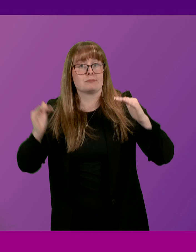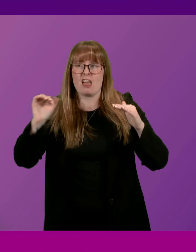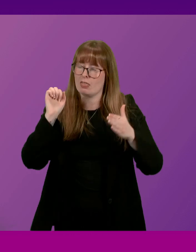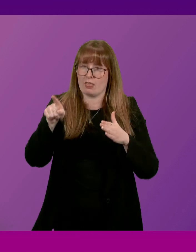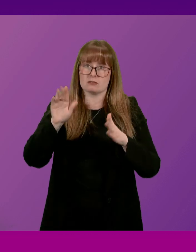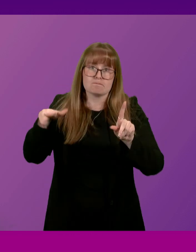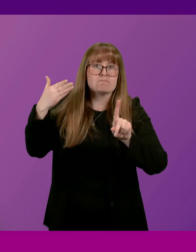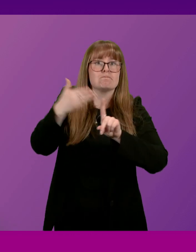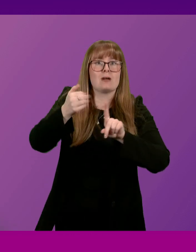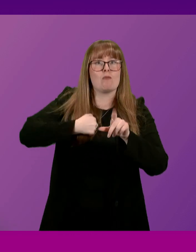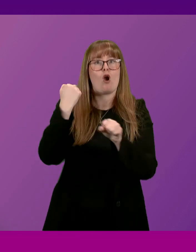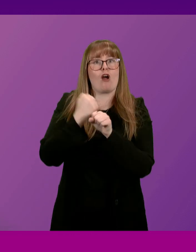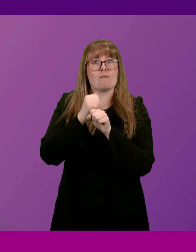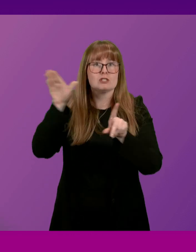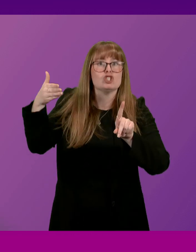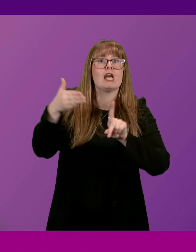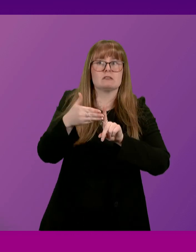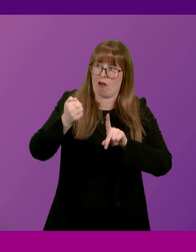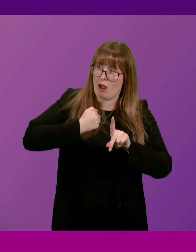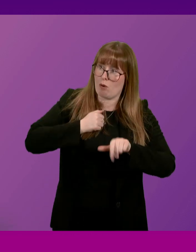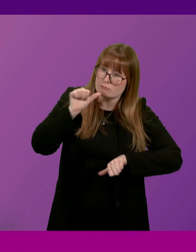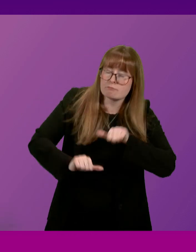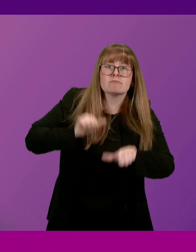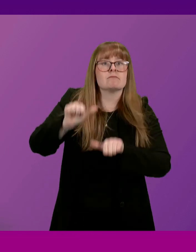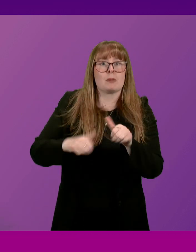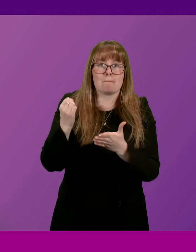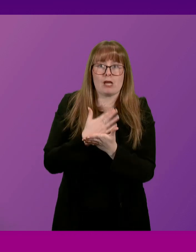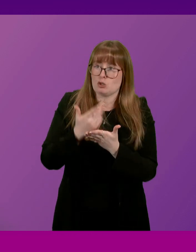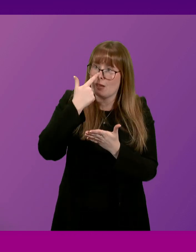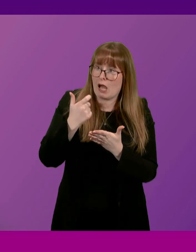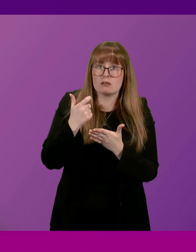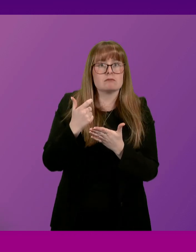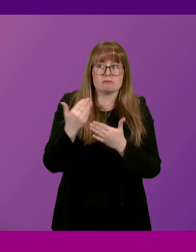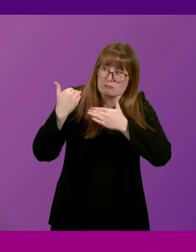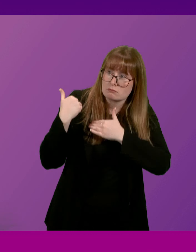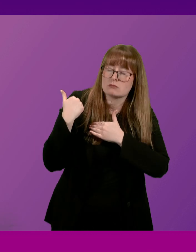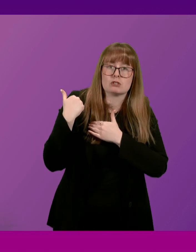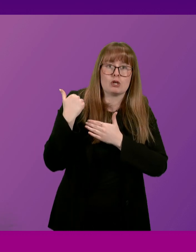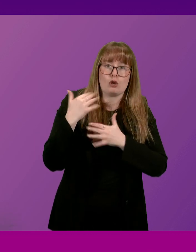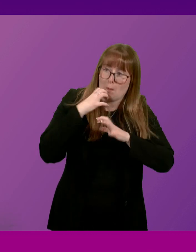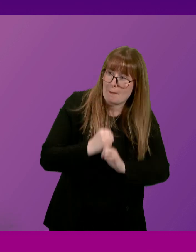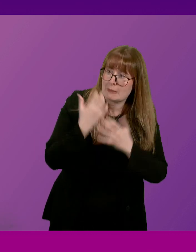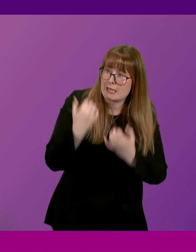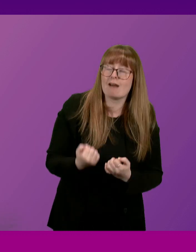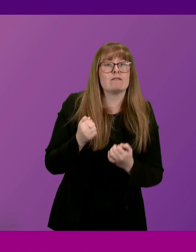as part of our sustained efforts to fulfil our commitments on climate action.